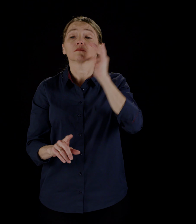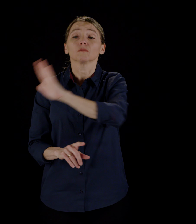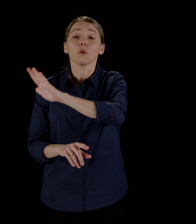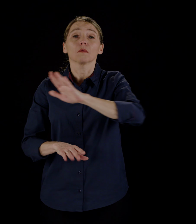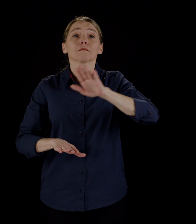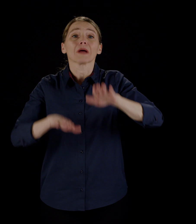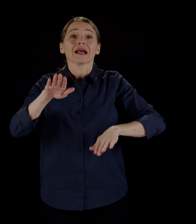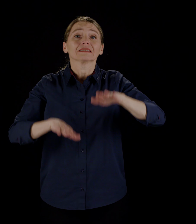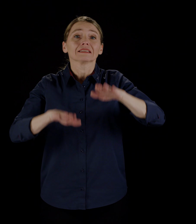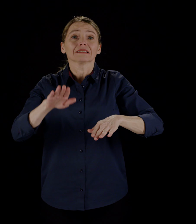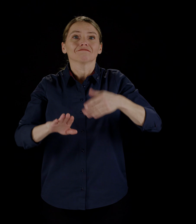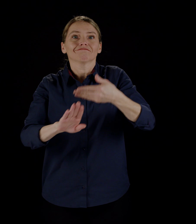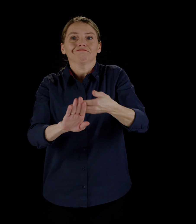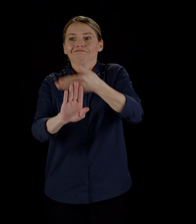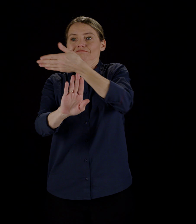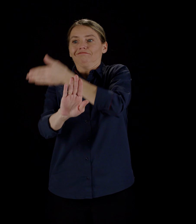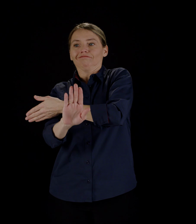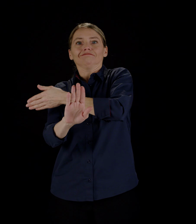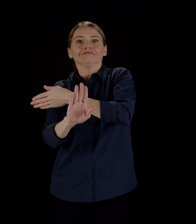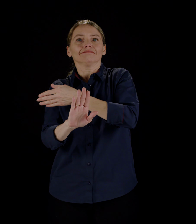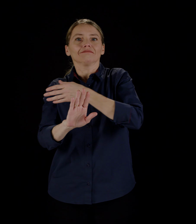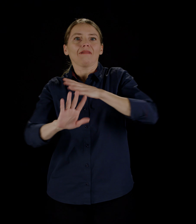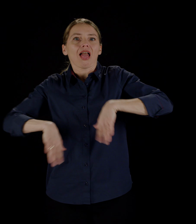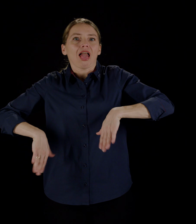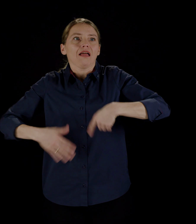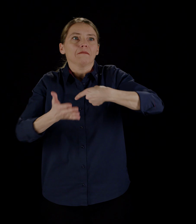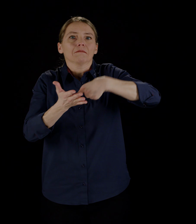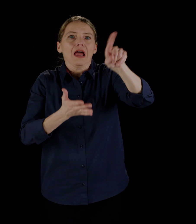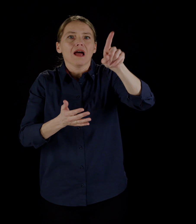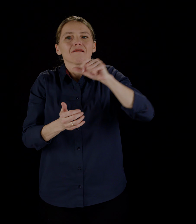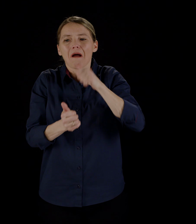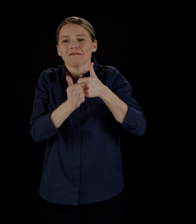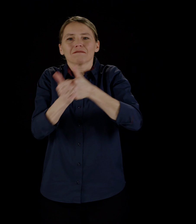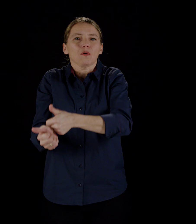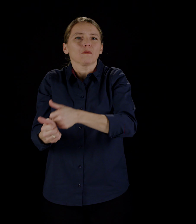cycle is not paid in full by the due date listed on the bill.